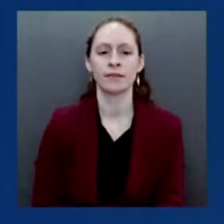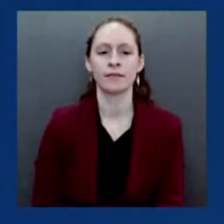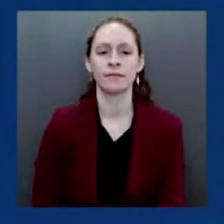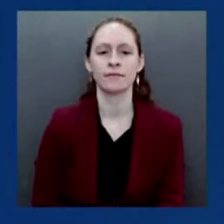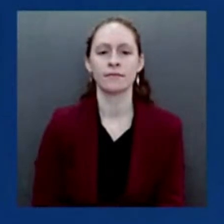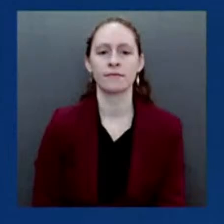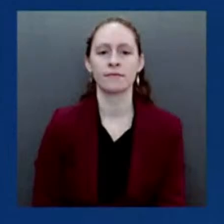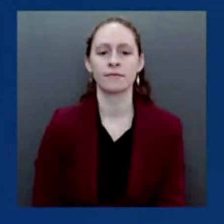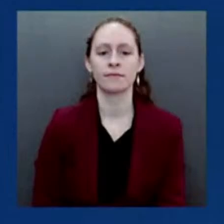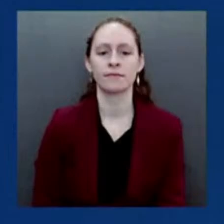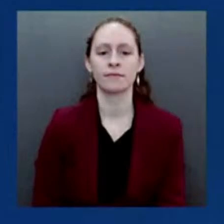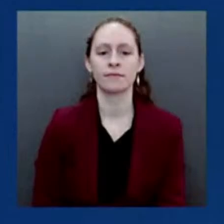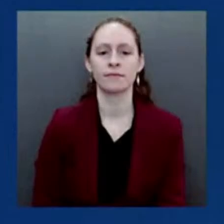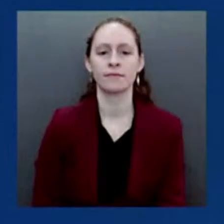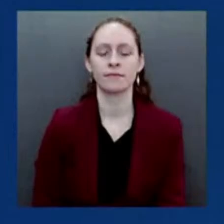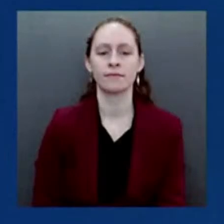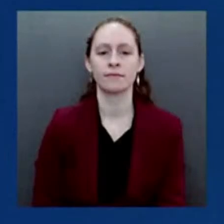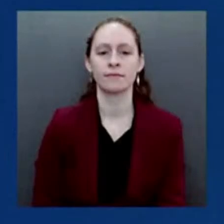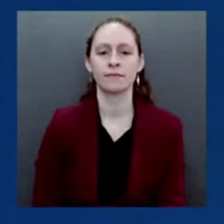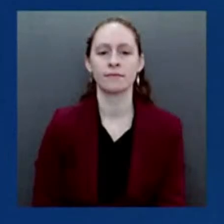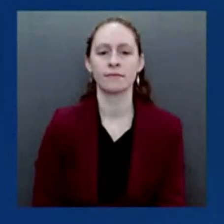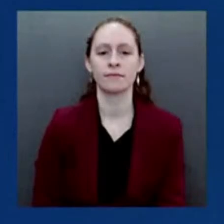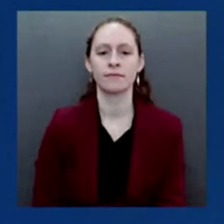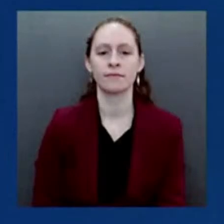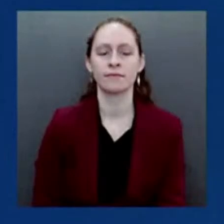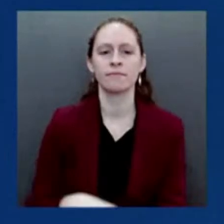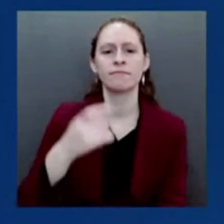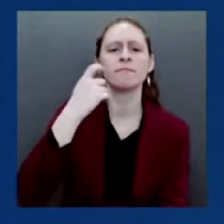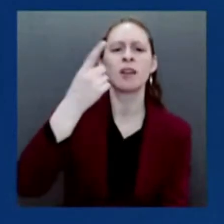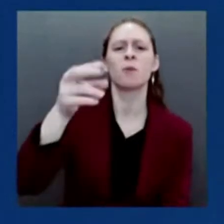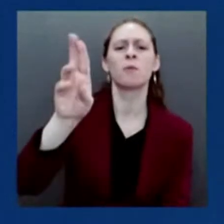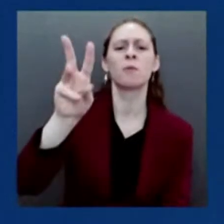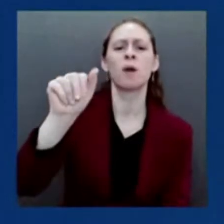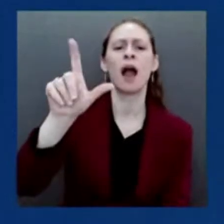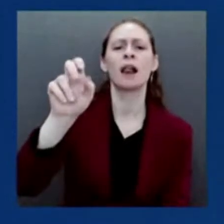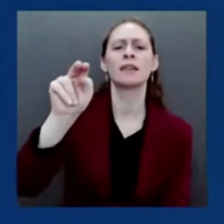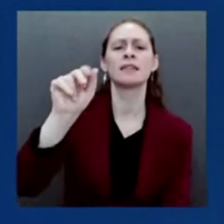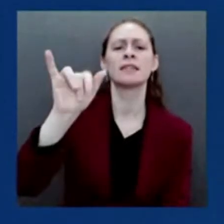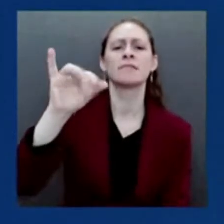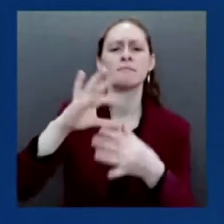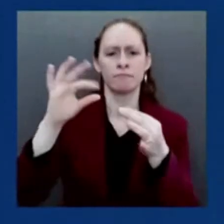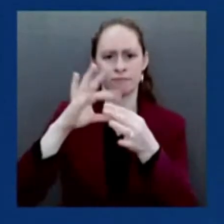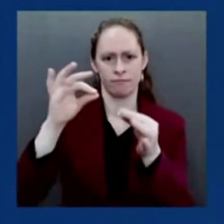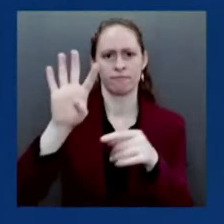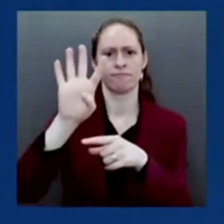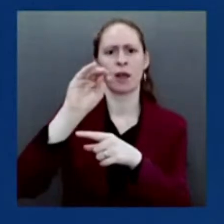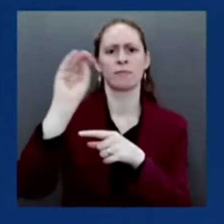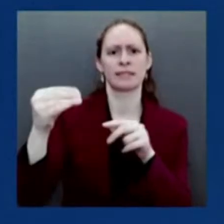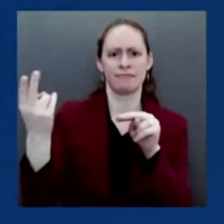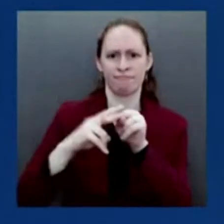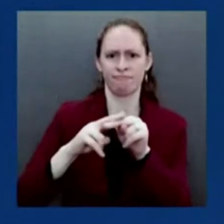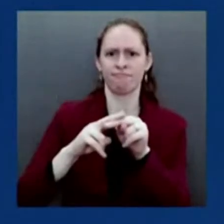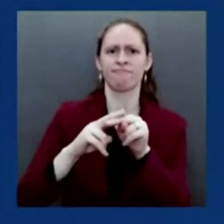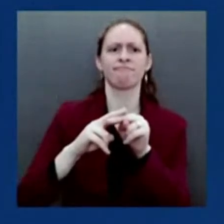HI, THANK YOU FOR TAKING MY